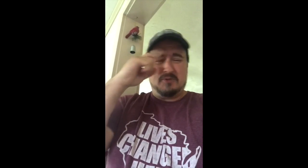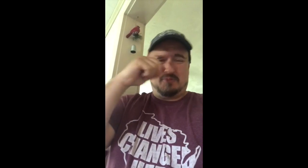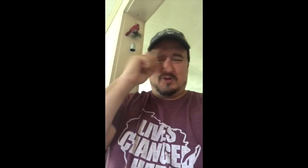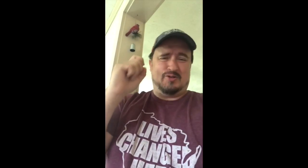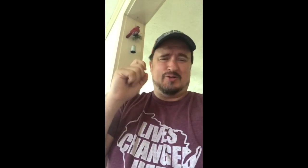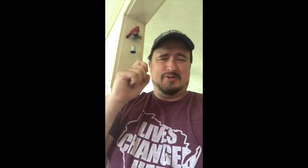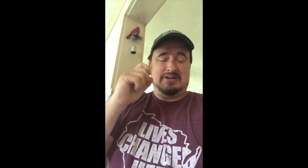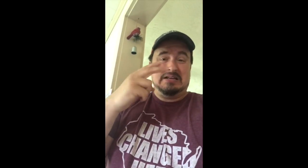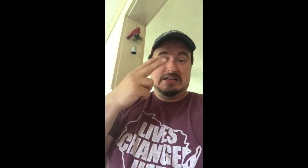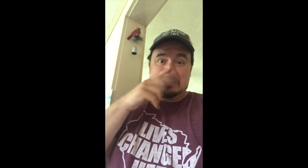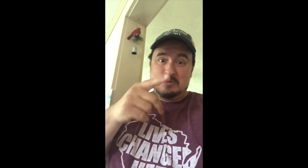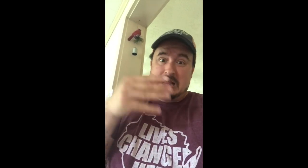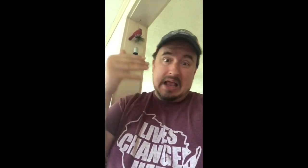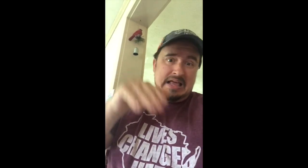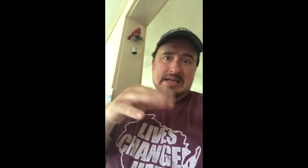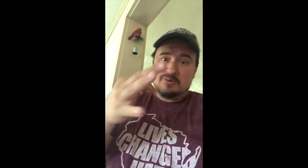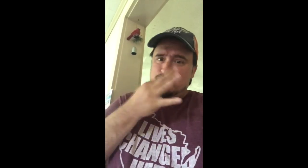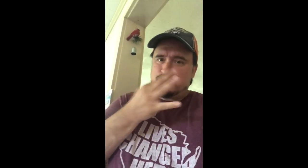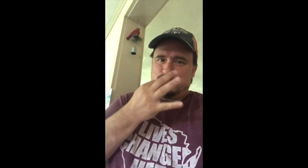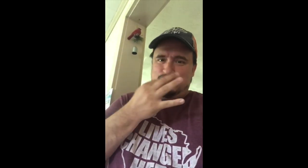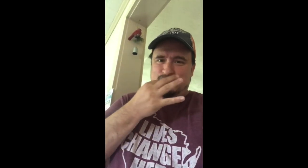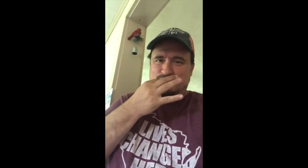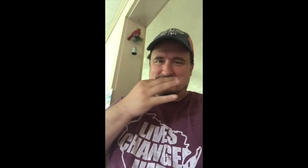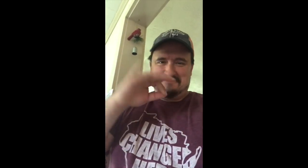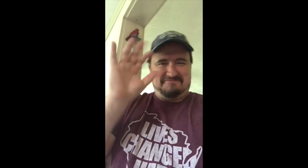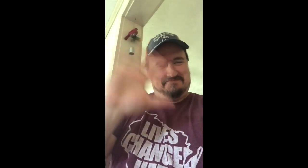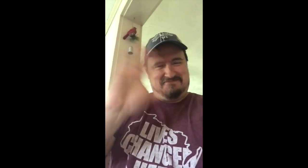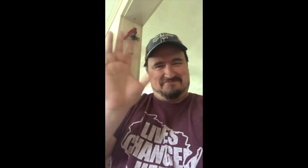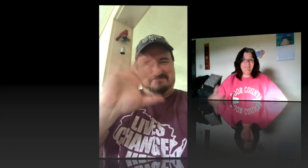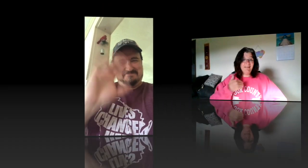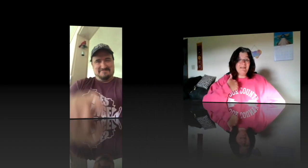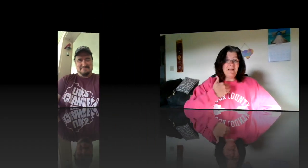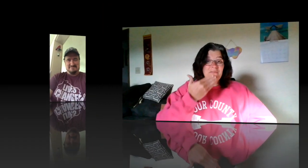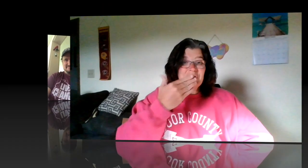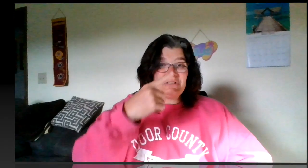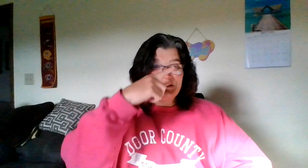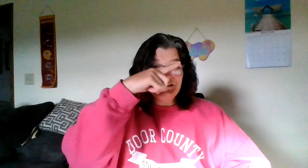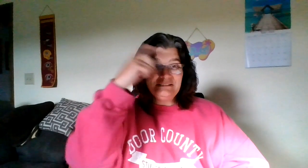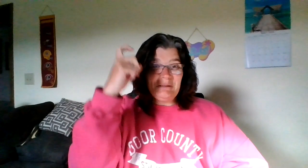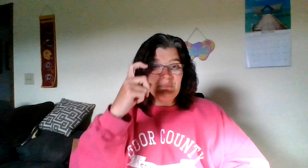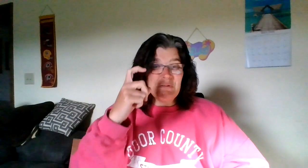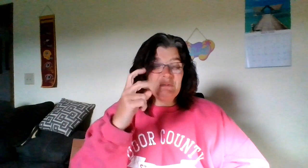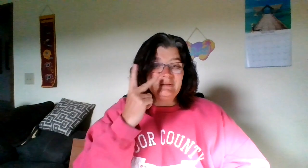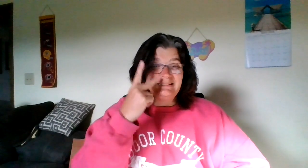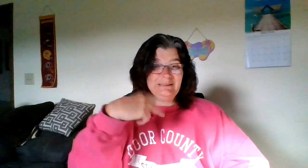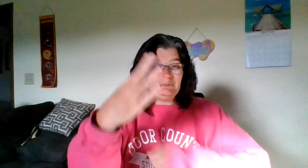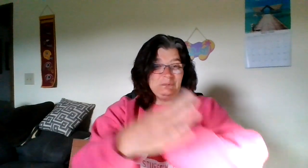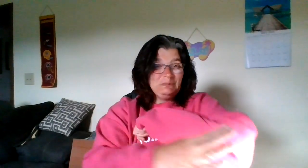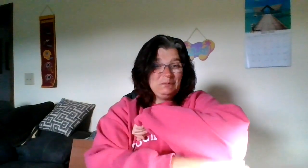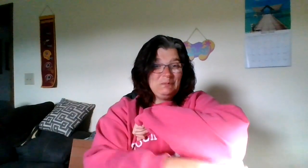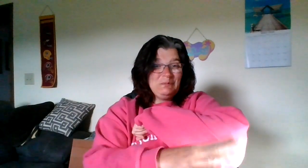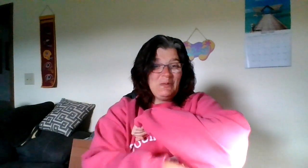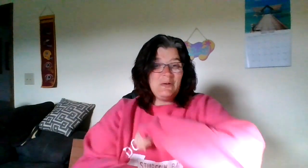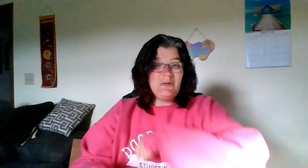See you again soon! Buh-bye! Have a good Summer. See you in the Fall.